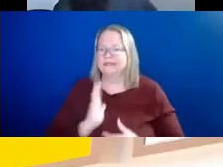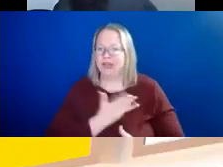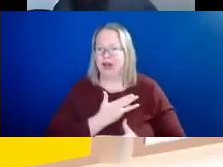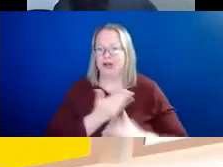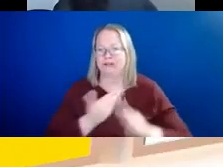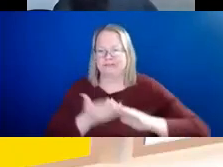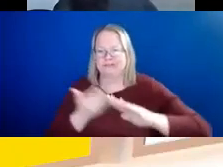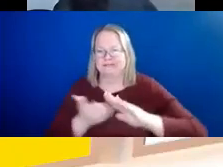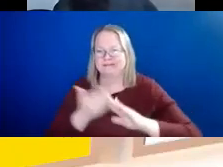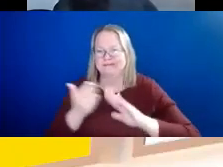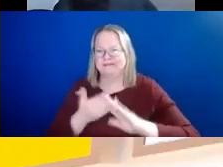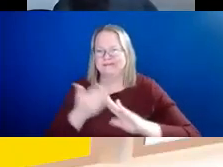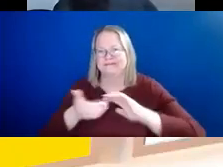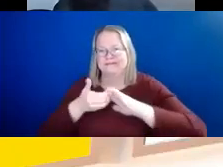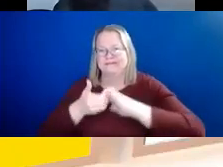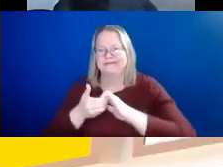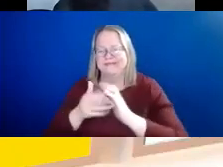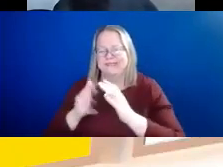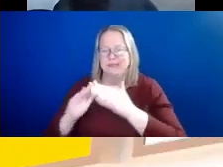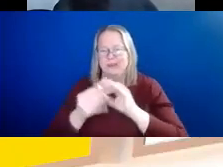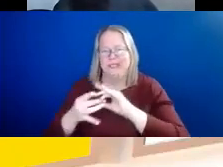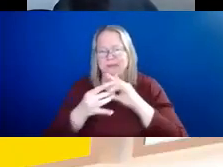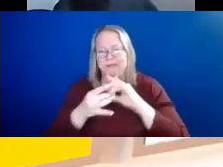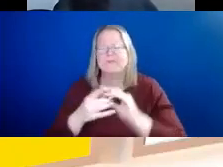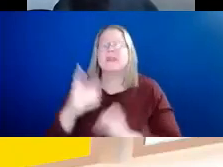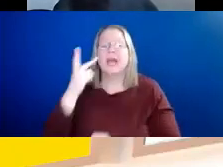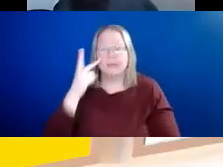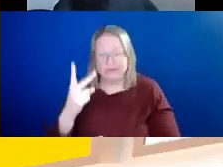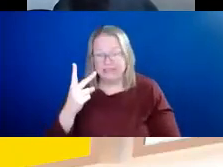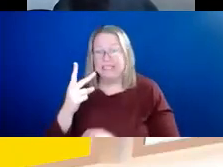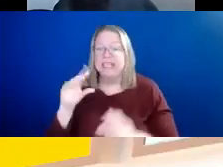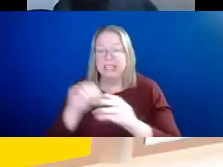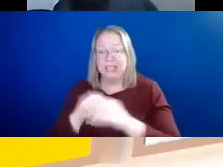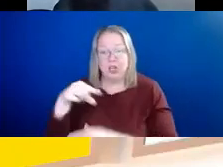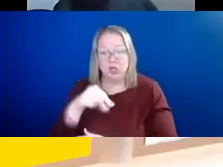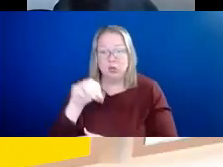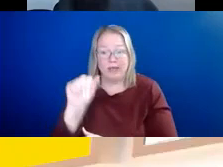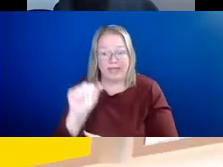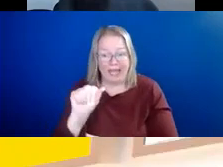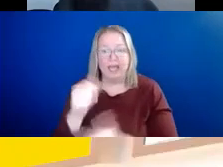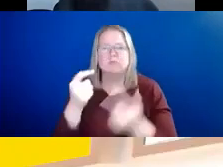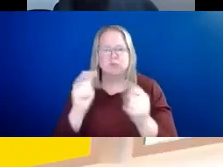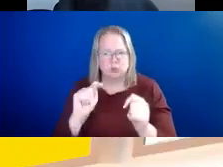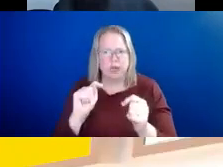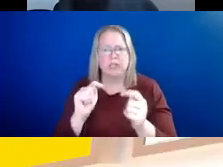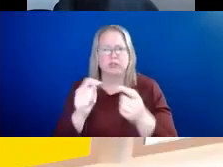12:51:26 community. I am seen in the Q&A and try to handle some.